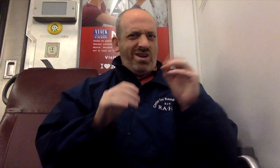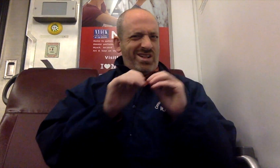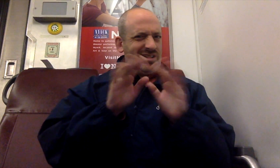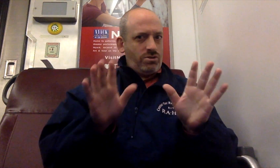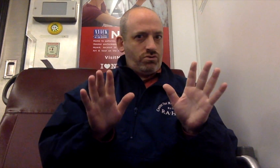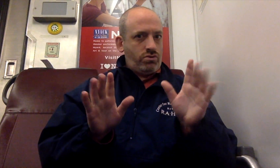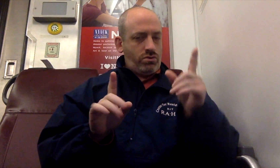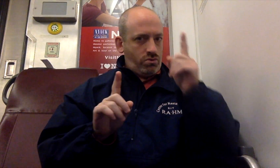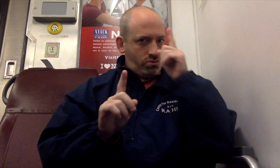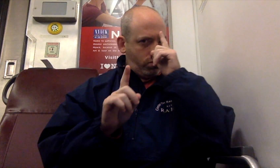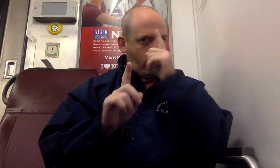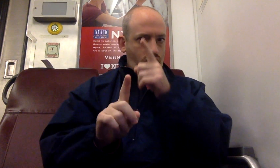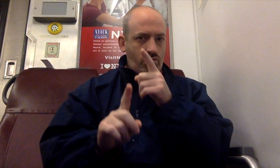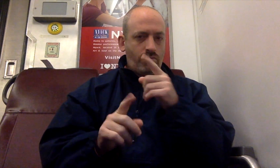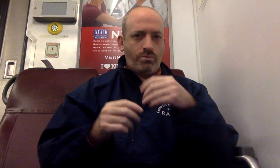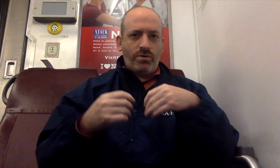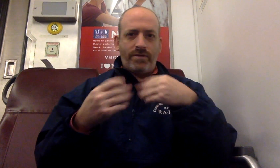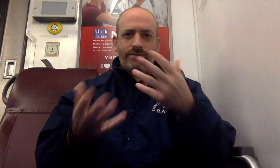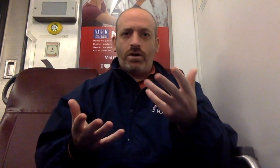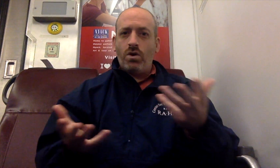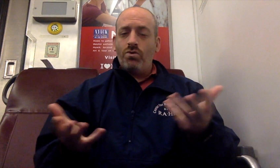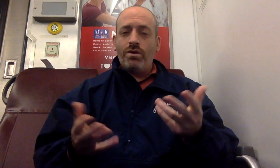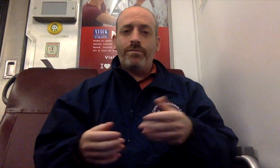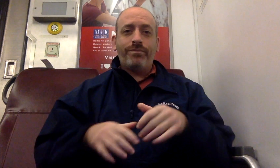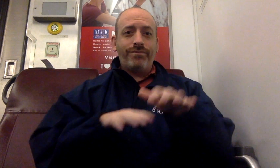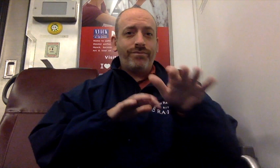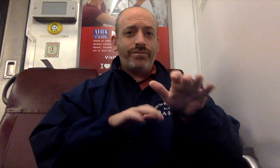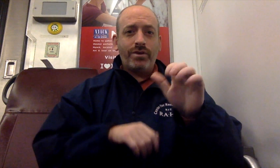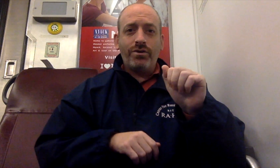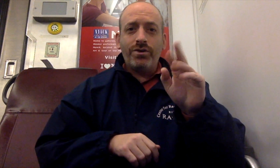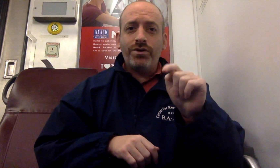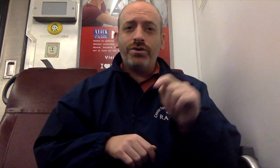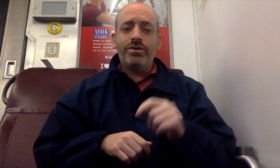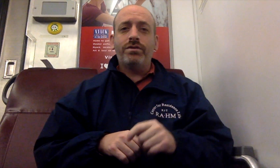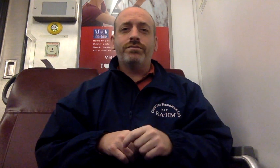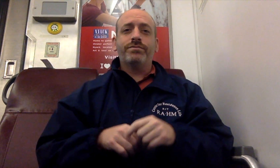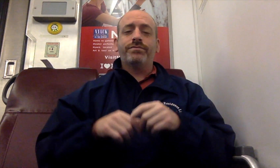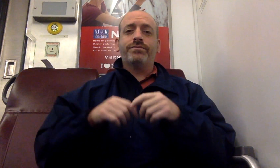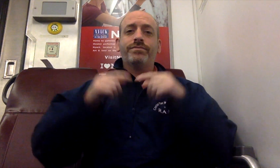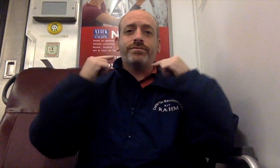Now, the law is quite clear about this. The law also specifies the communication to be effective by providing